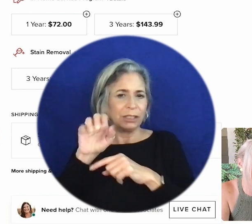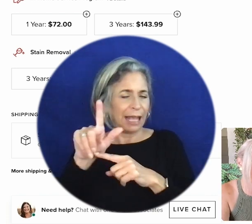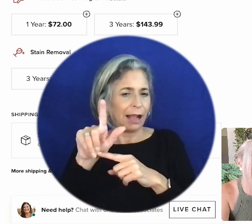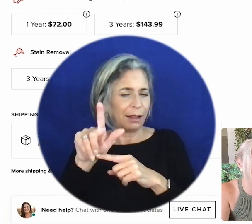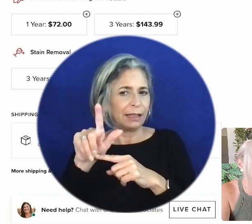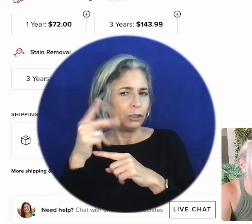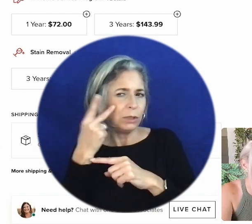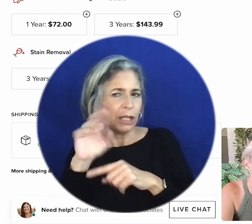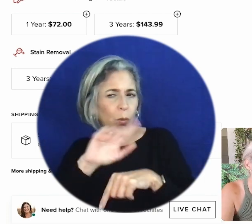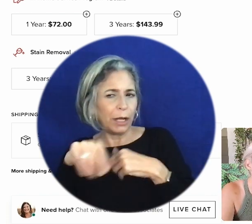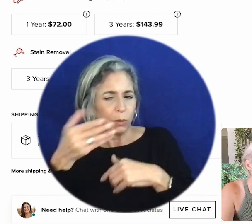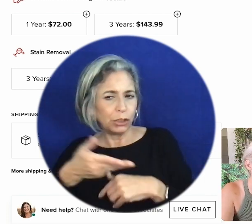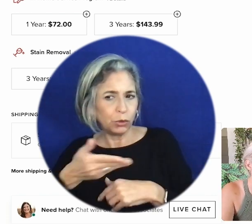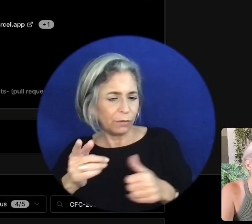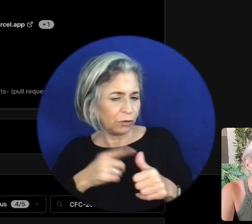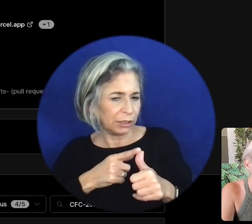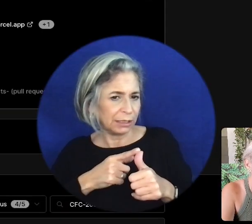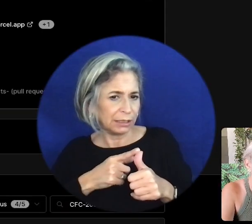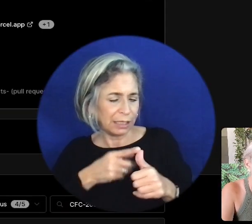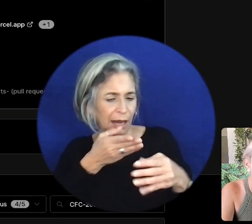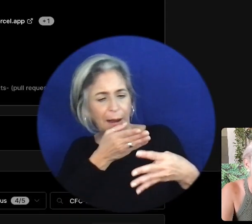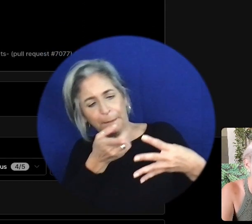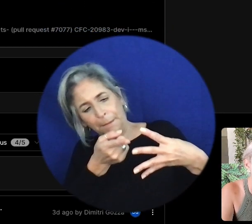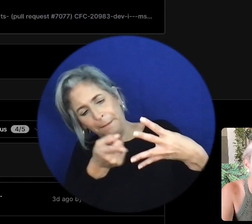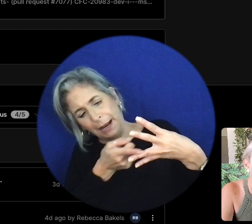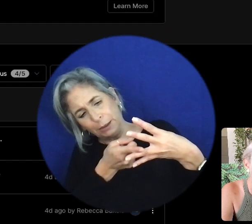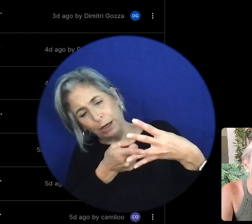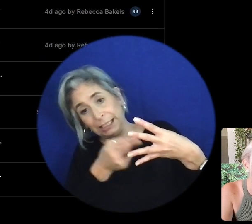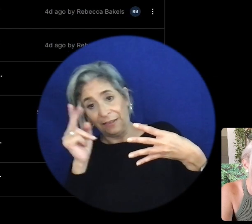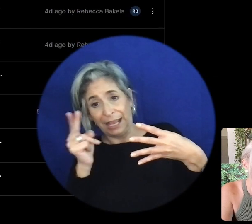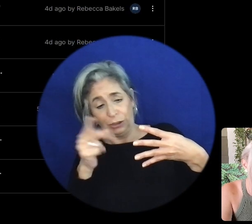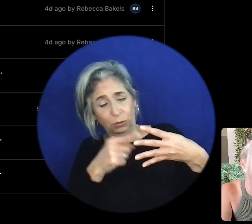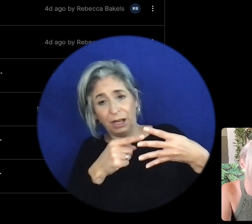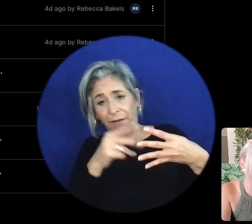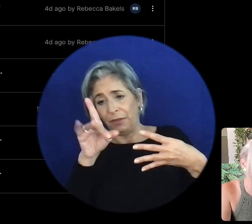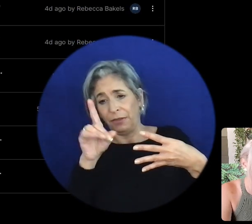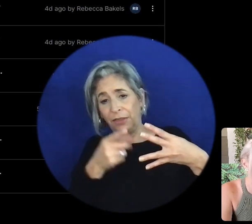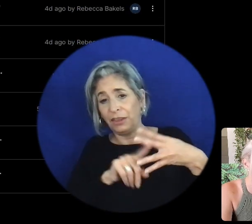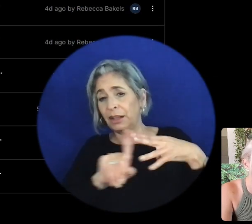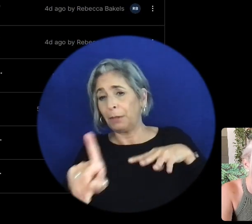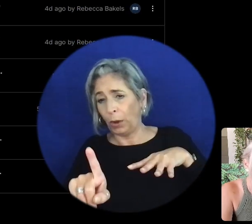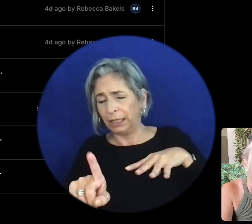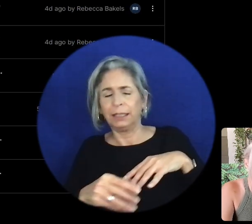and see when this was first introduced. So here's our main branch and here is the history of the deploys.